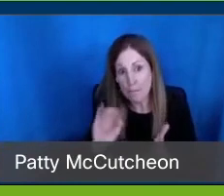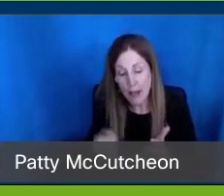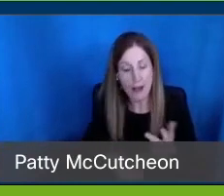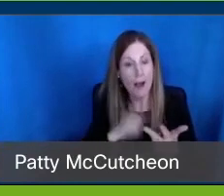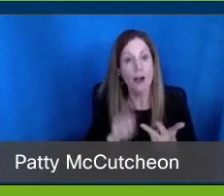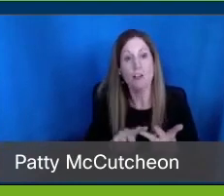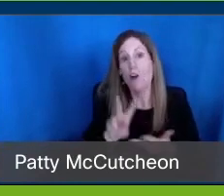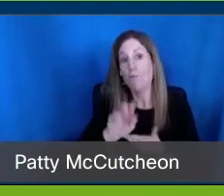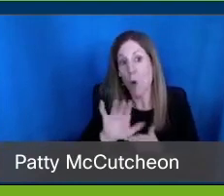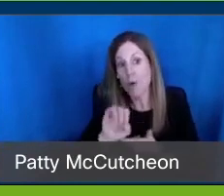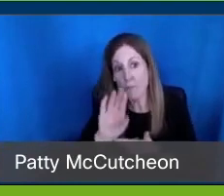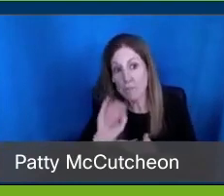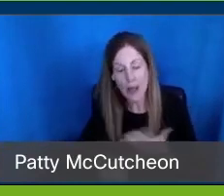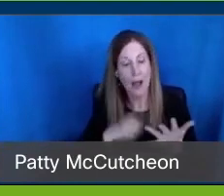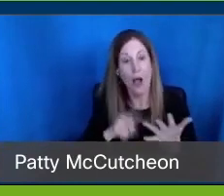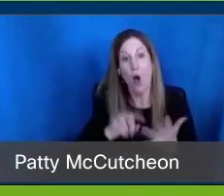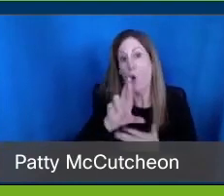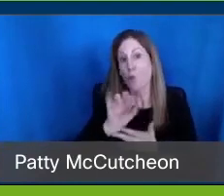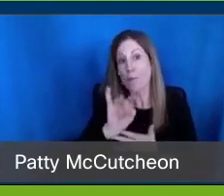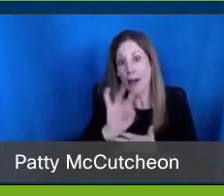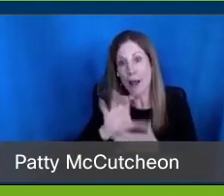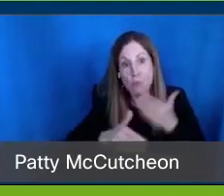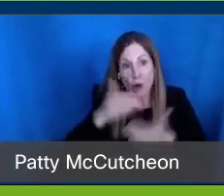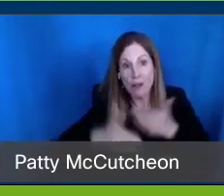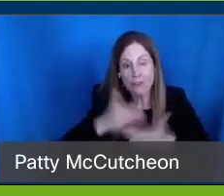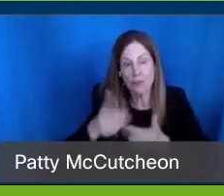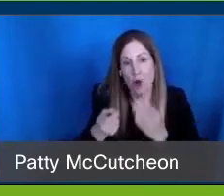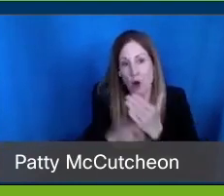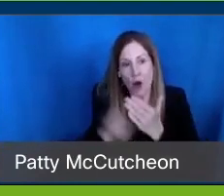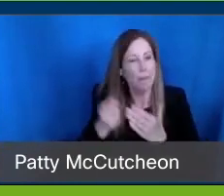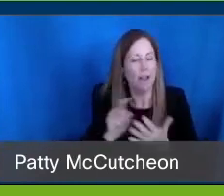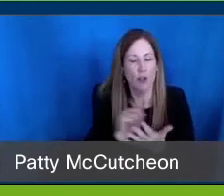Robotic process automation, that whole, you know, such significant opportunity for us,